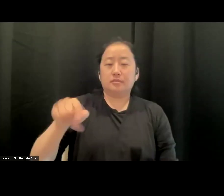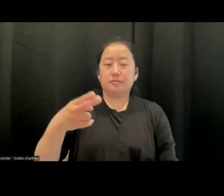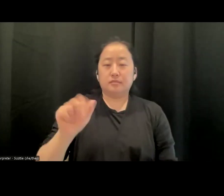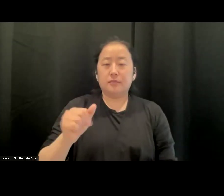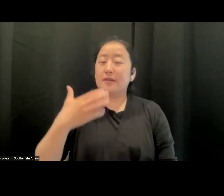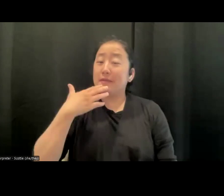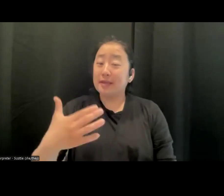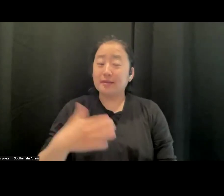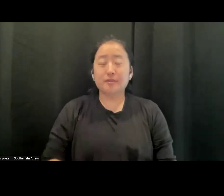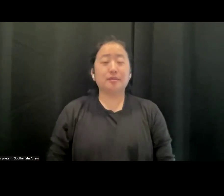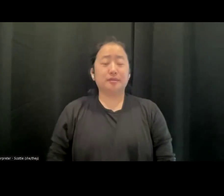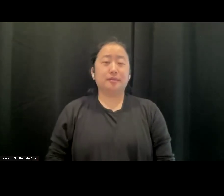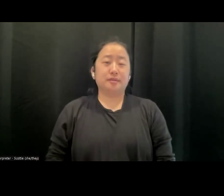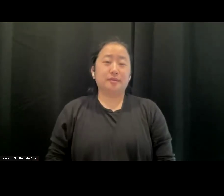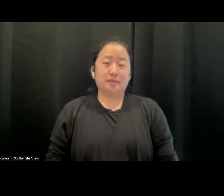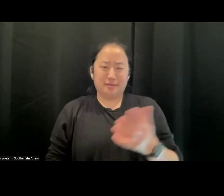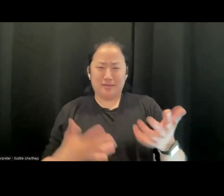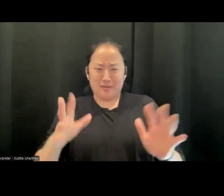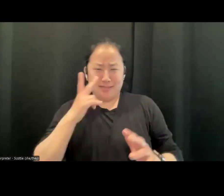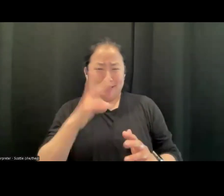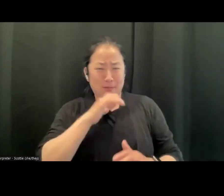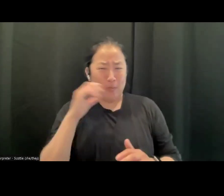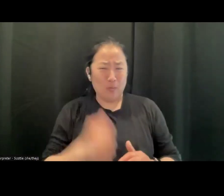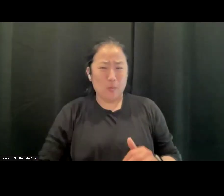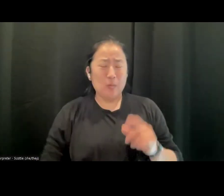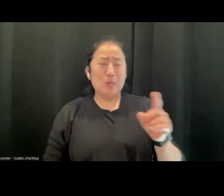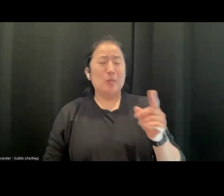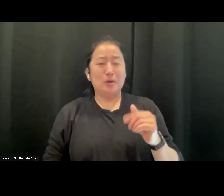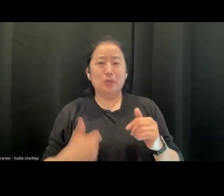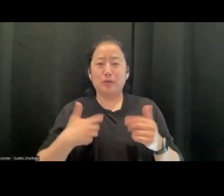I can already tell it's outdated, we've added more besides the gaming to our lab.